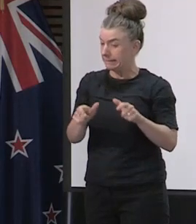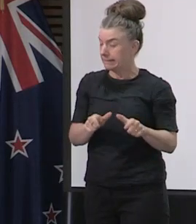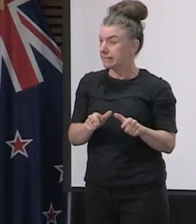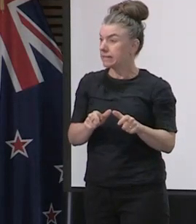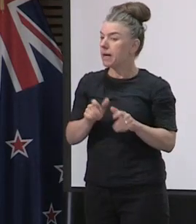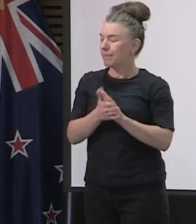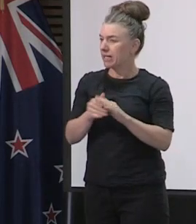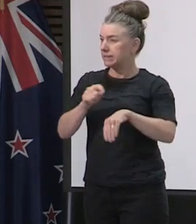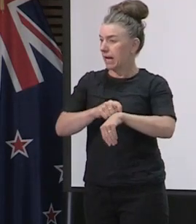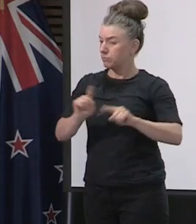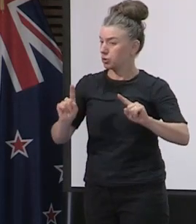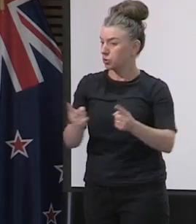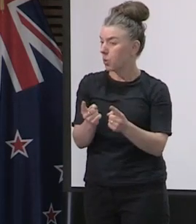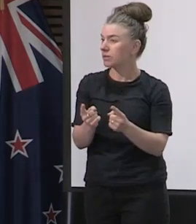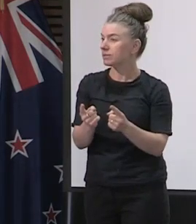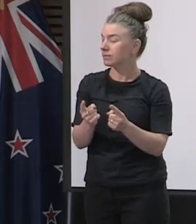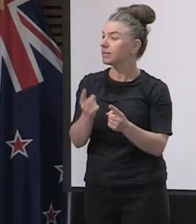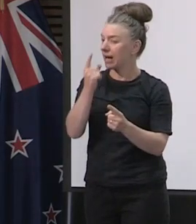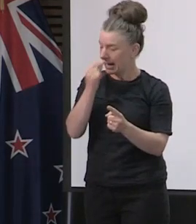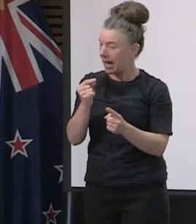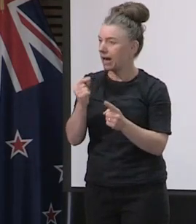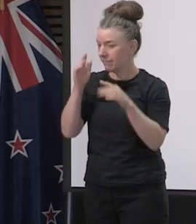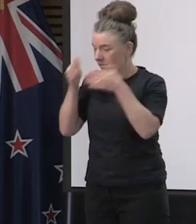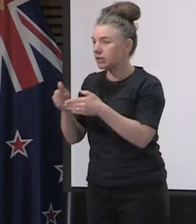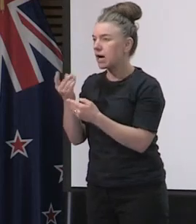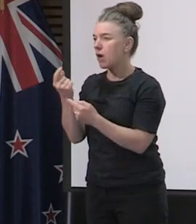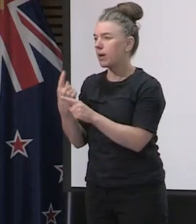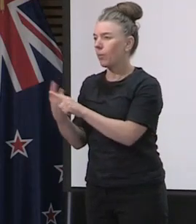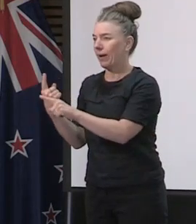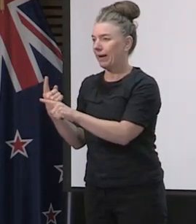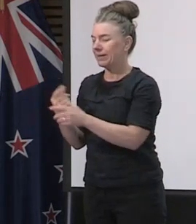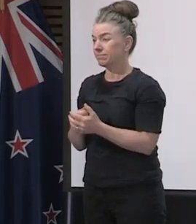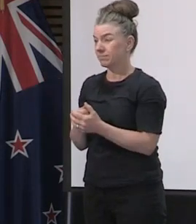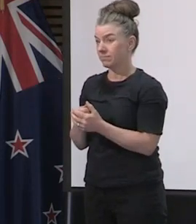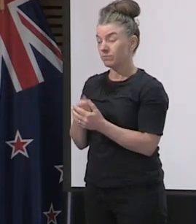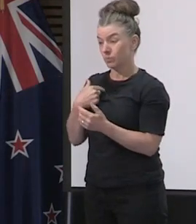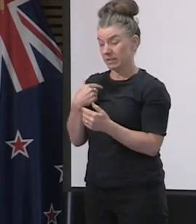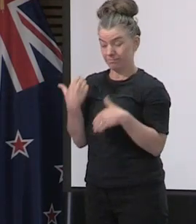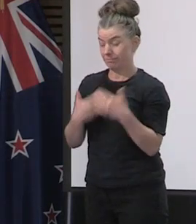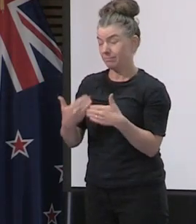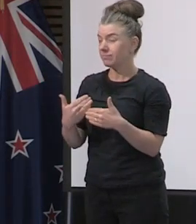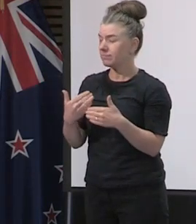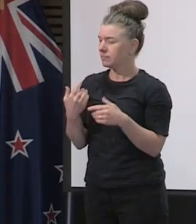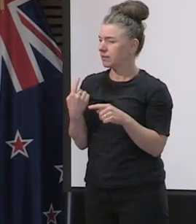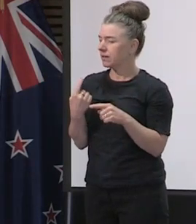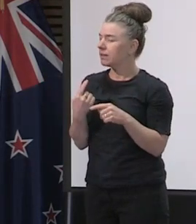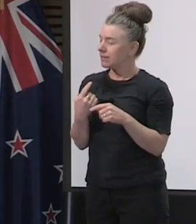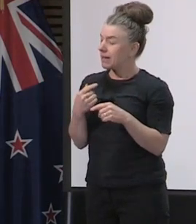Going hard and early means economic opportunities and faster than many trading